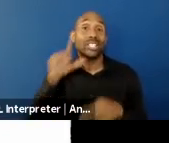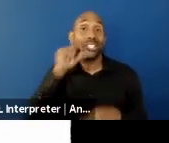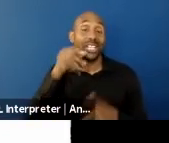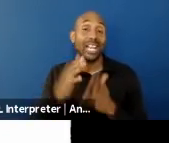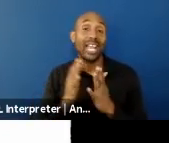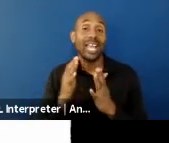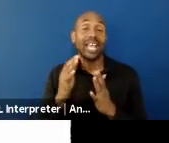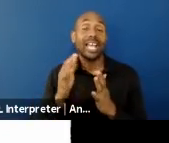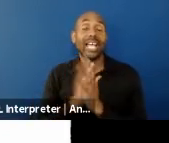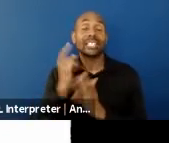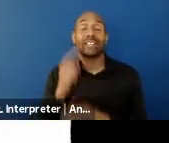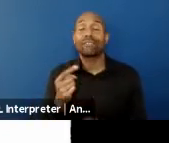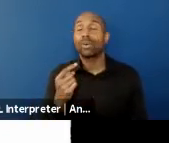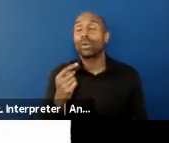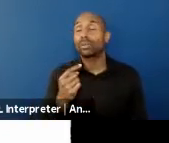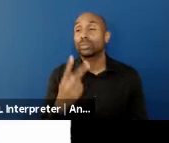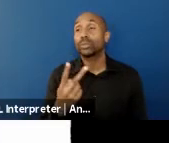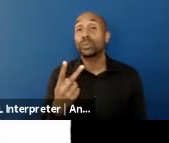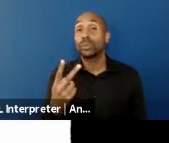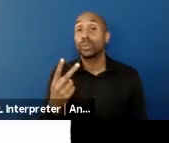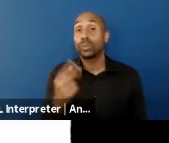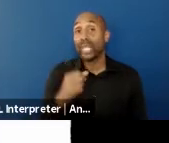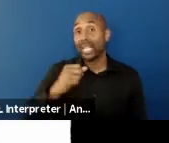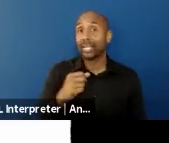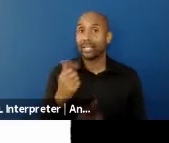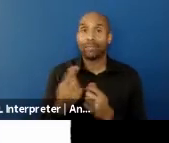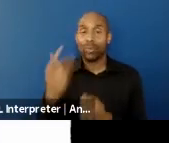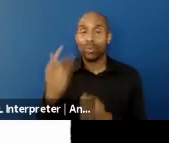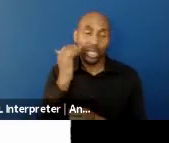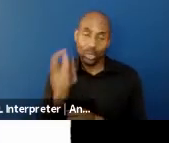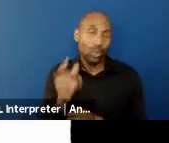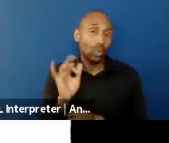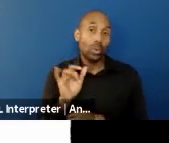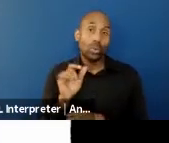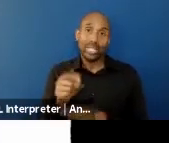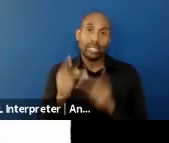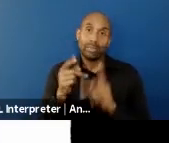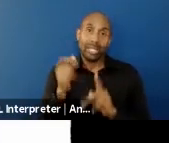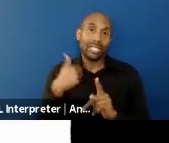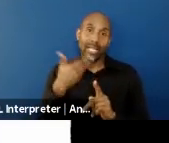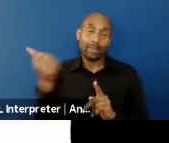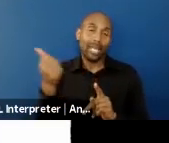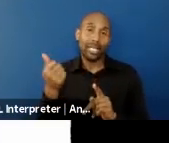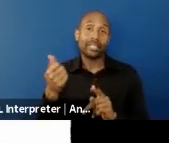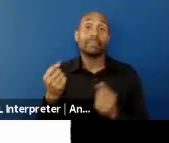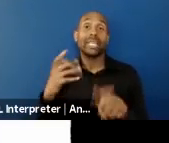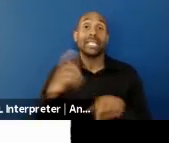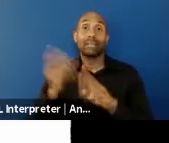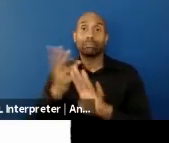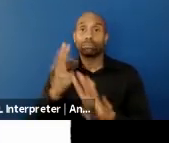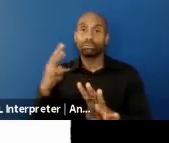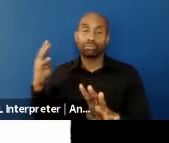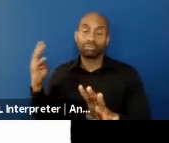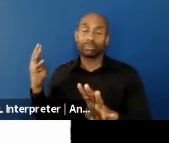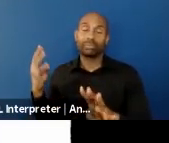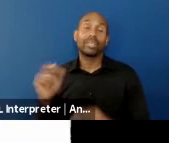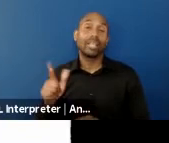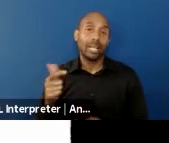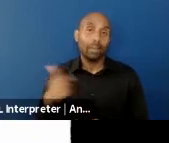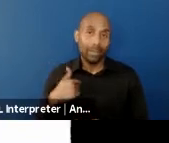Wanted to share how near and dear Lexington Market is to me. And always will be. Thank you.